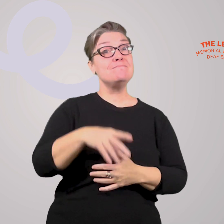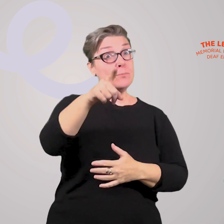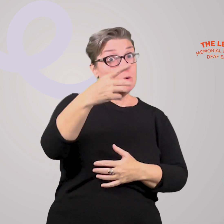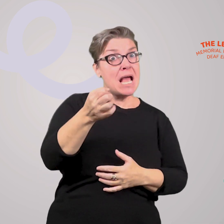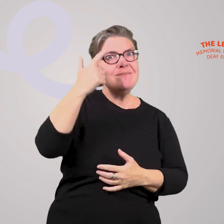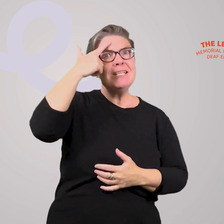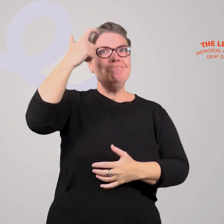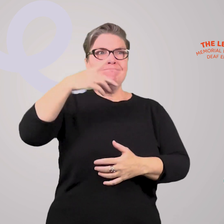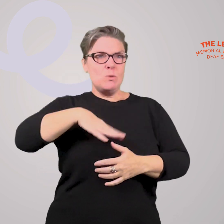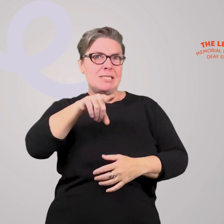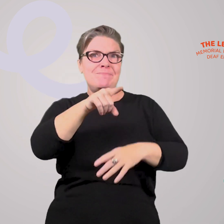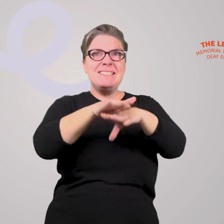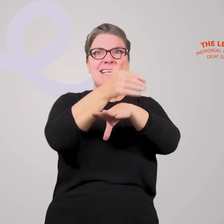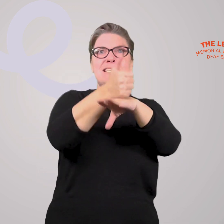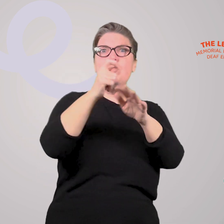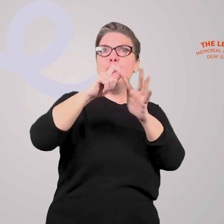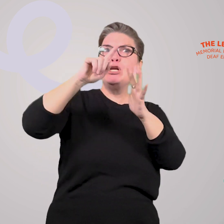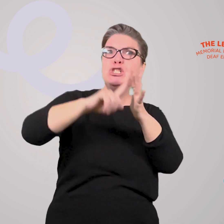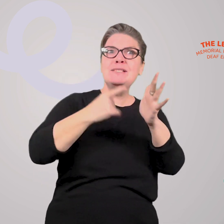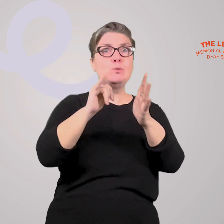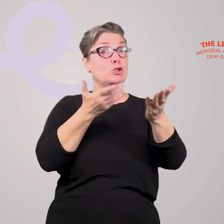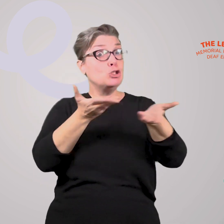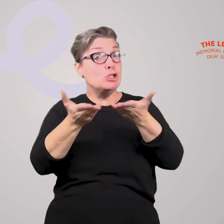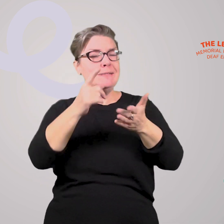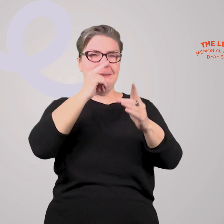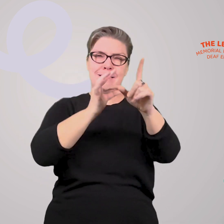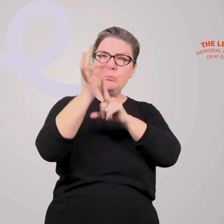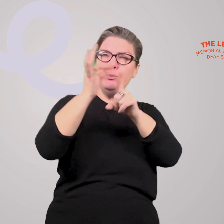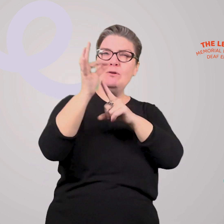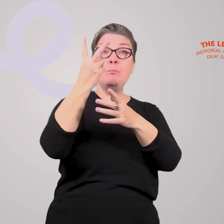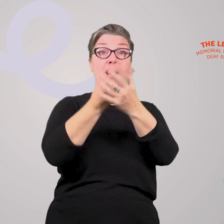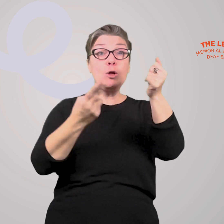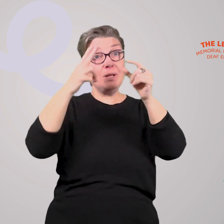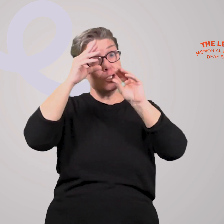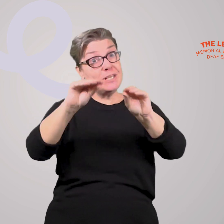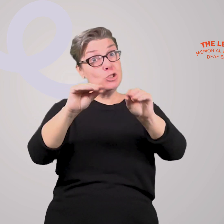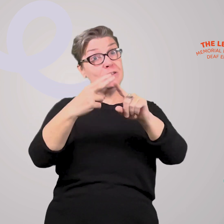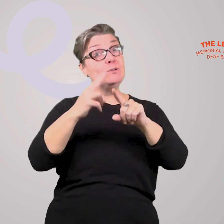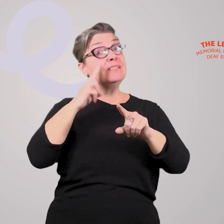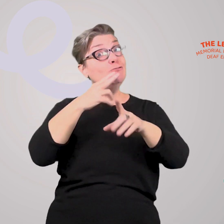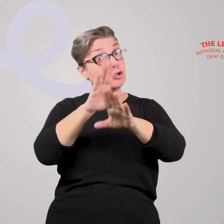If you have an idea for a project or service that could improve bilingual Deaf education for children,